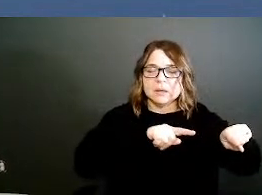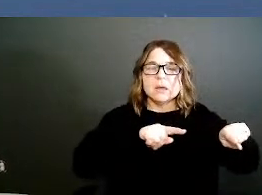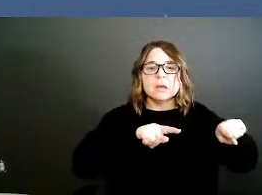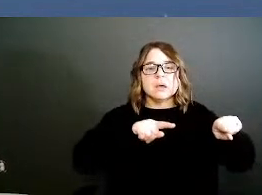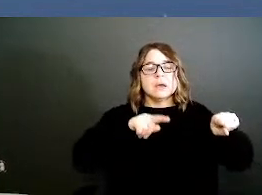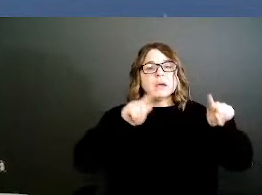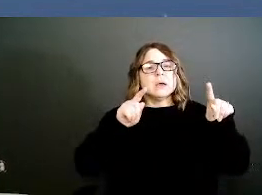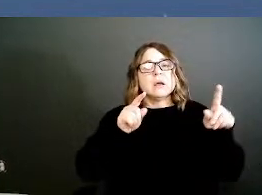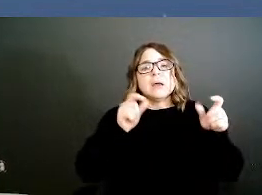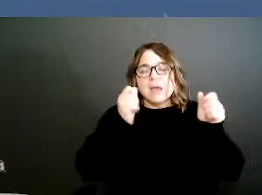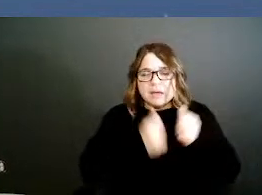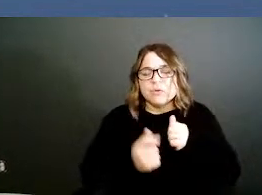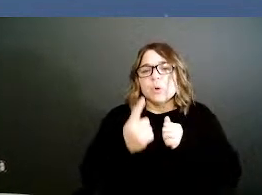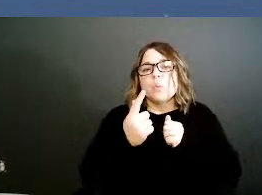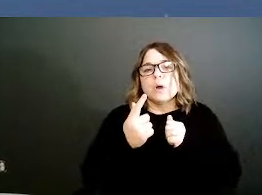BUT NOT TO WHERE THE